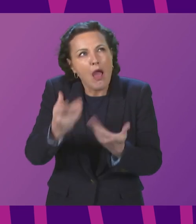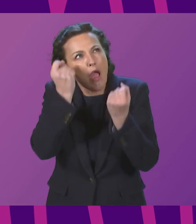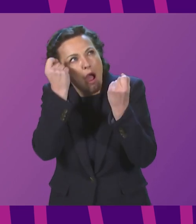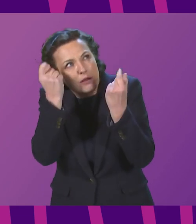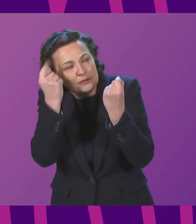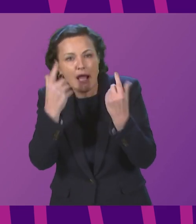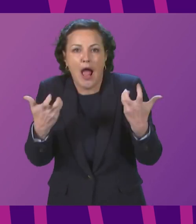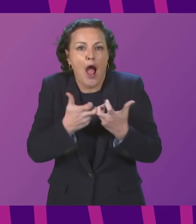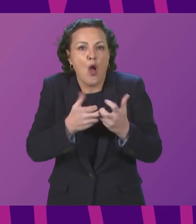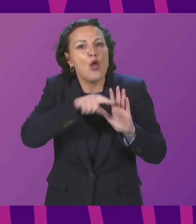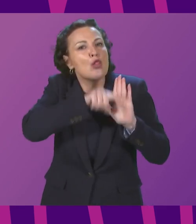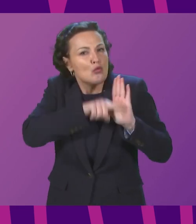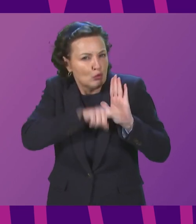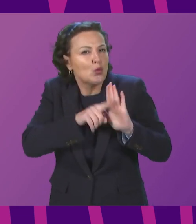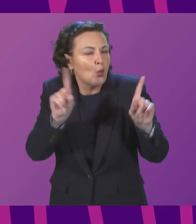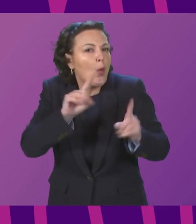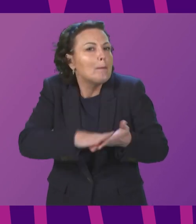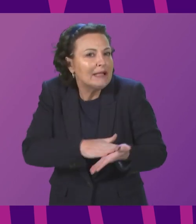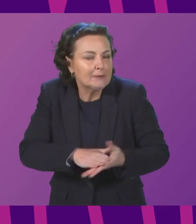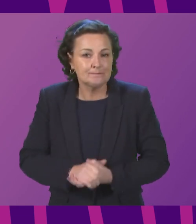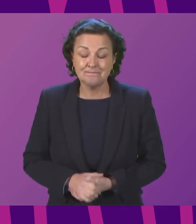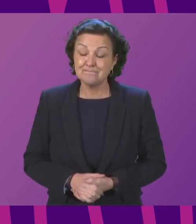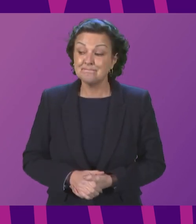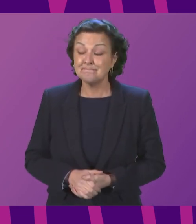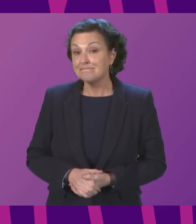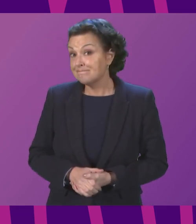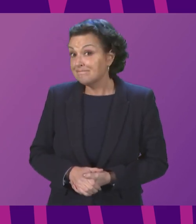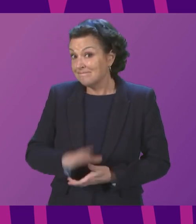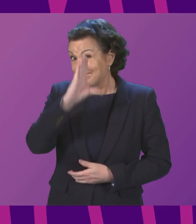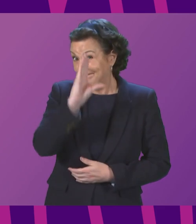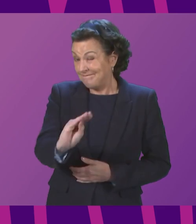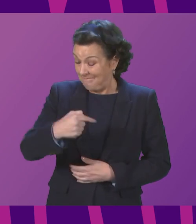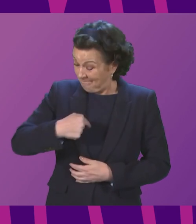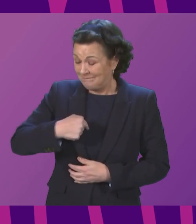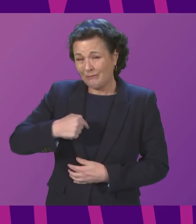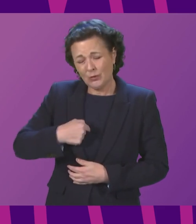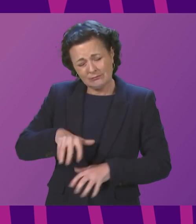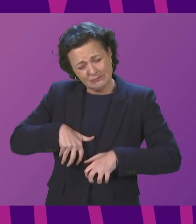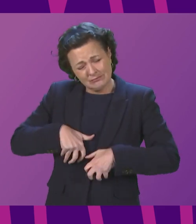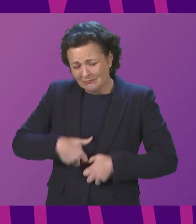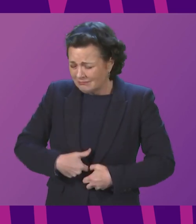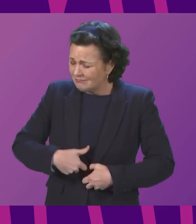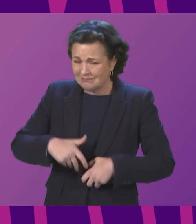The final point that I will make is that we are determined to keep visiting possible and